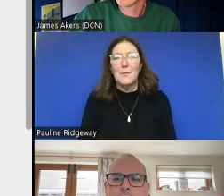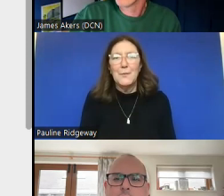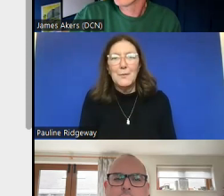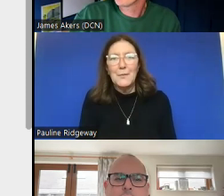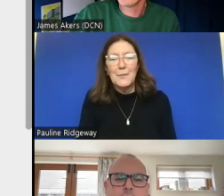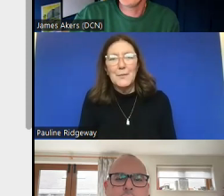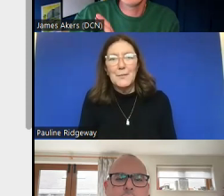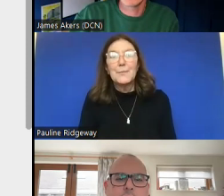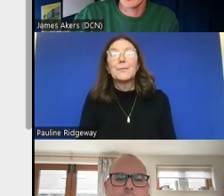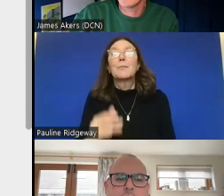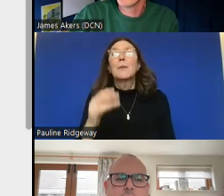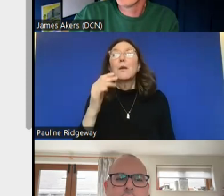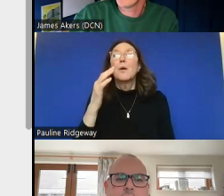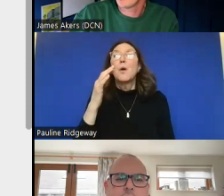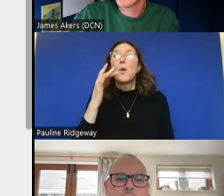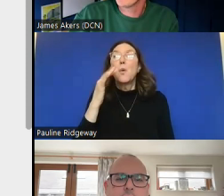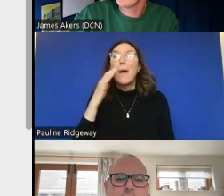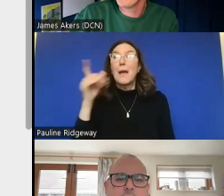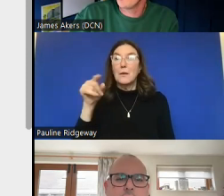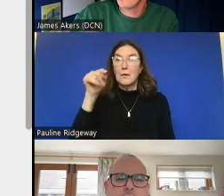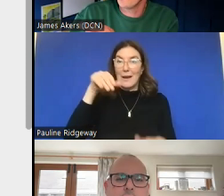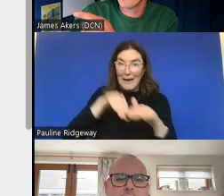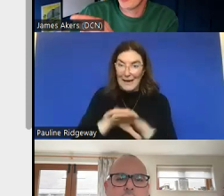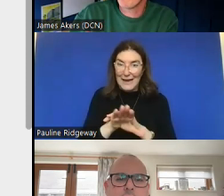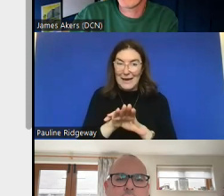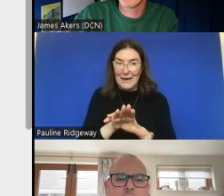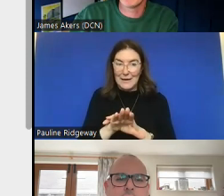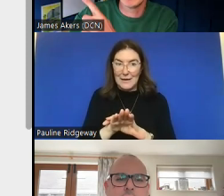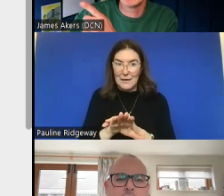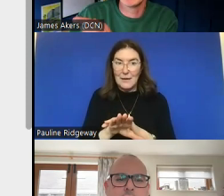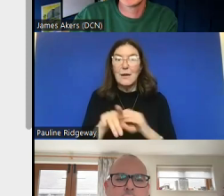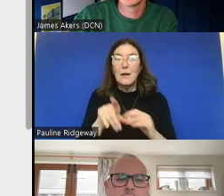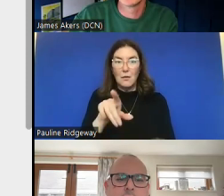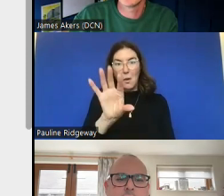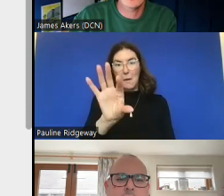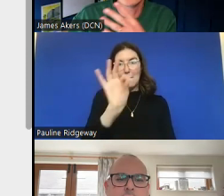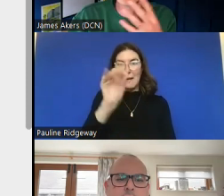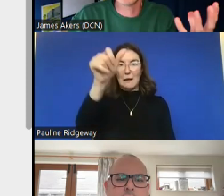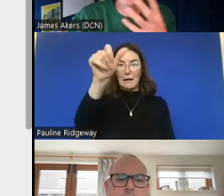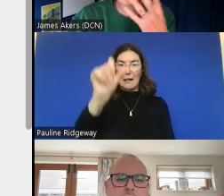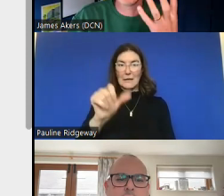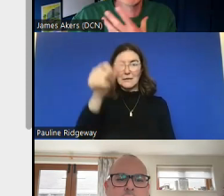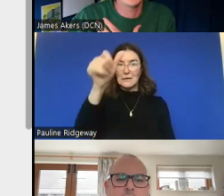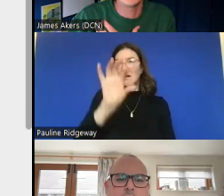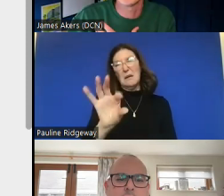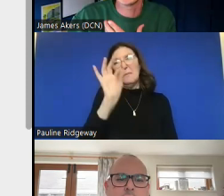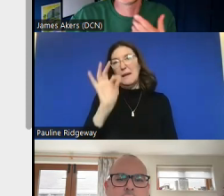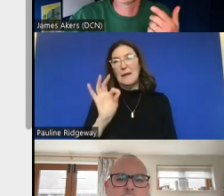Once you log in and you pick from this list, it's only pulling your data.